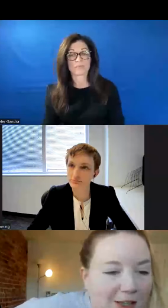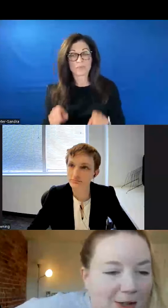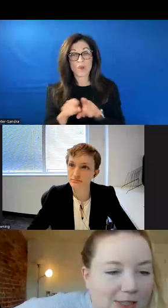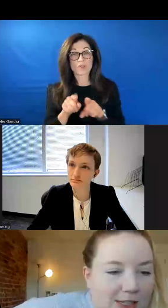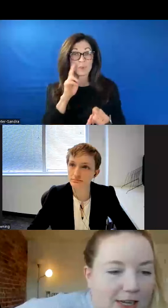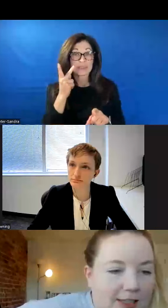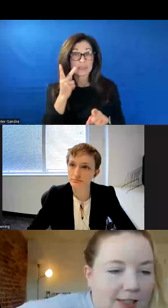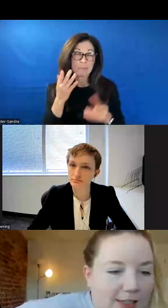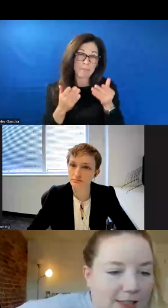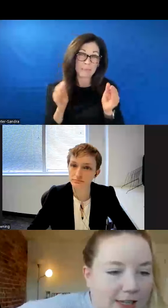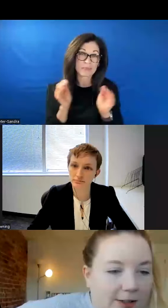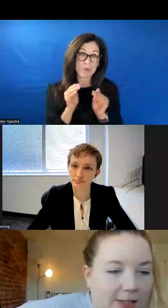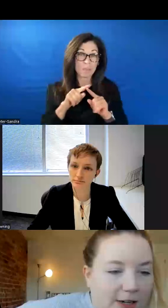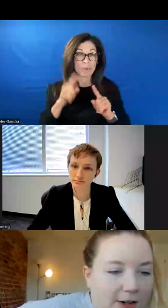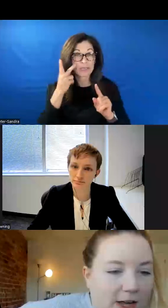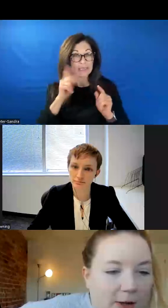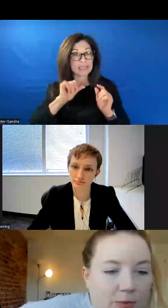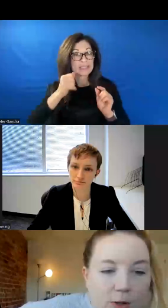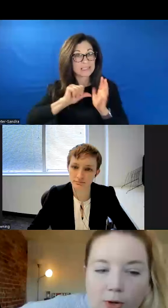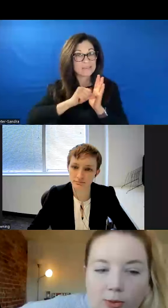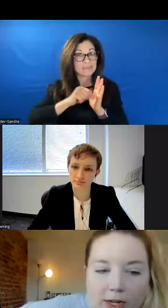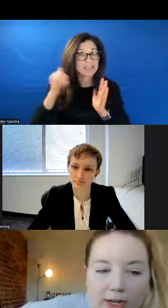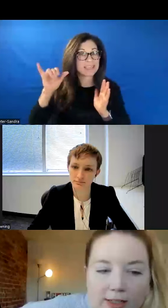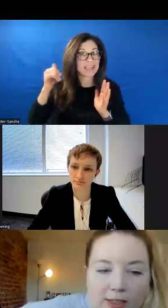YOU CAN SEE THE YELLOW THERE THAT IS RHODE ISLAND.